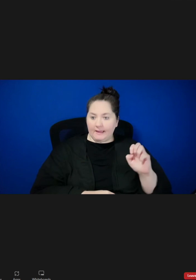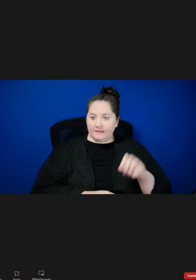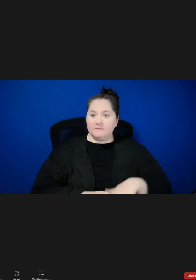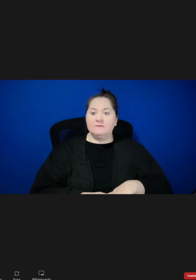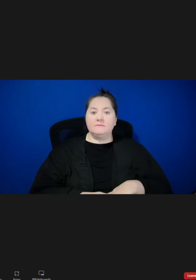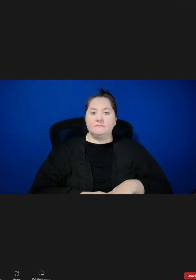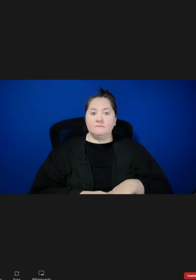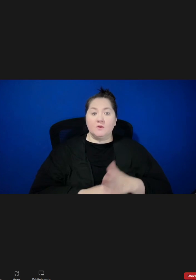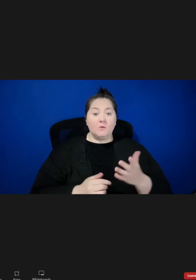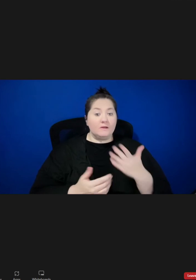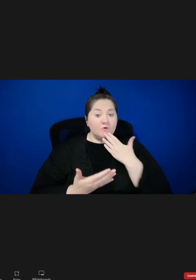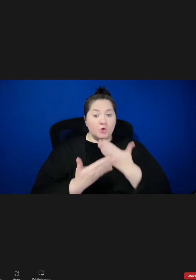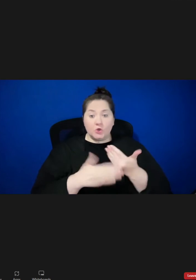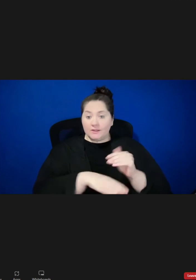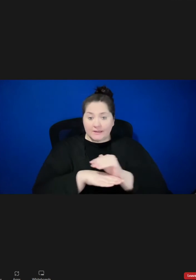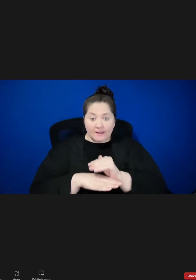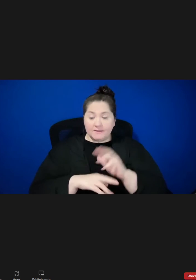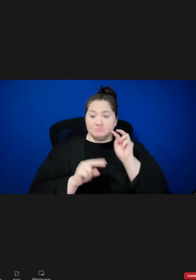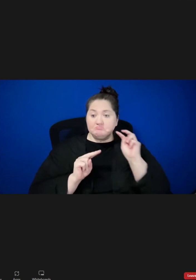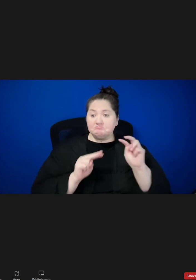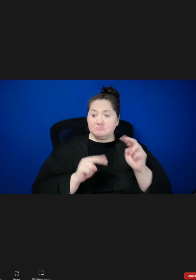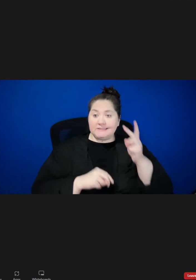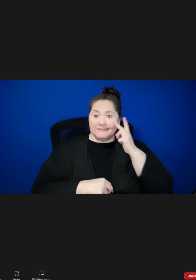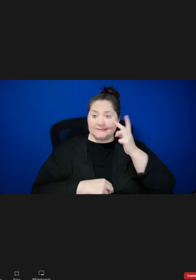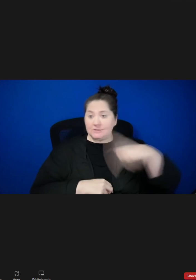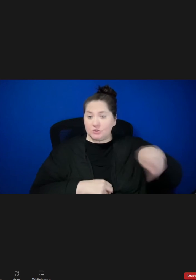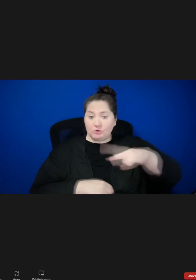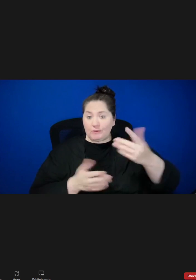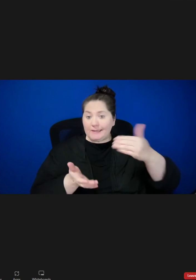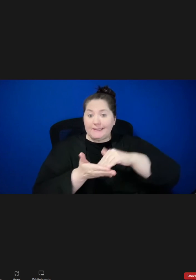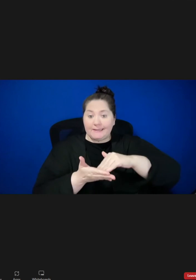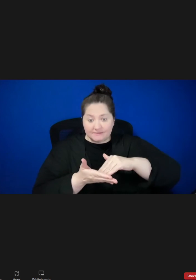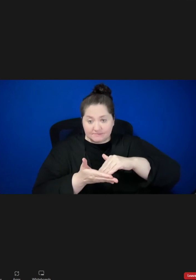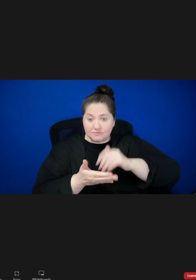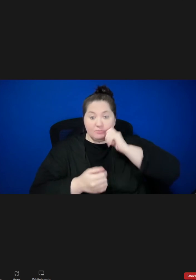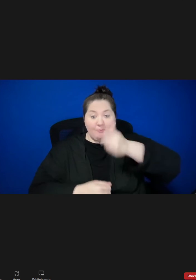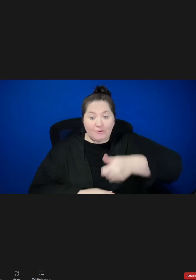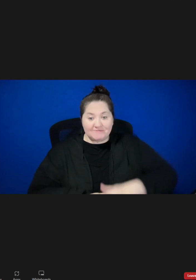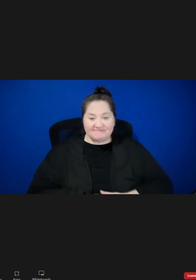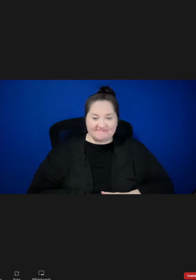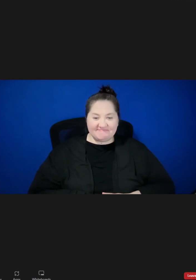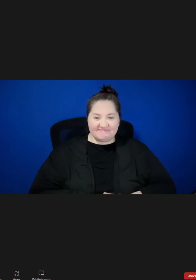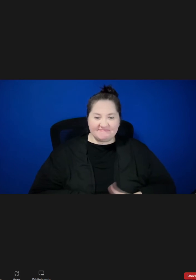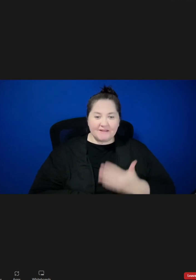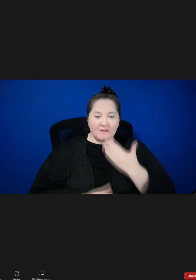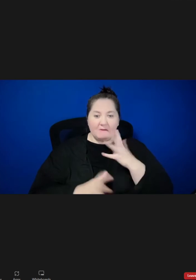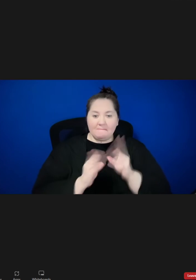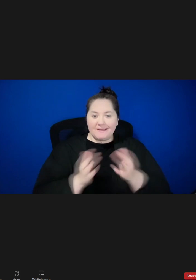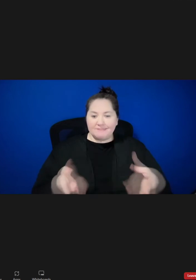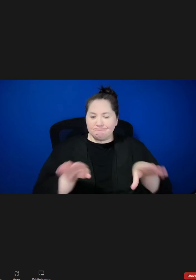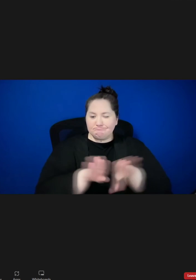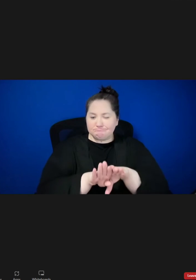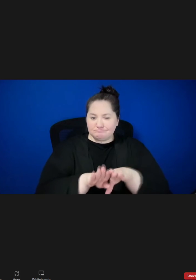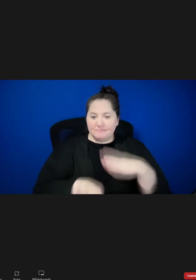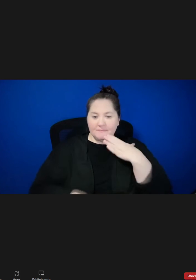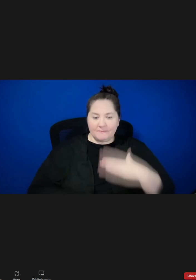a good evening and look forward to seeing you in our virtual meeting tomorrow. Meeting adjourned. Male Speaker: Thank you.